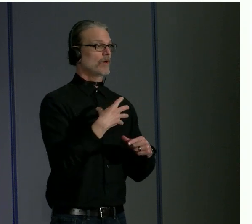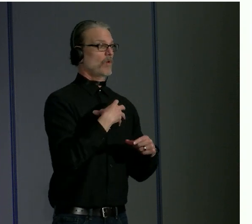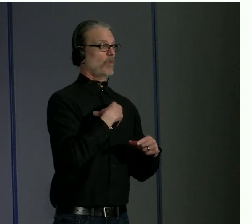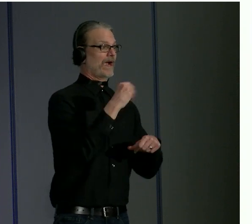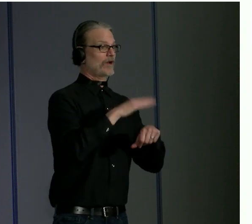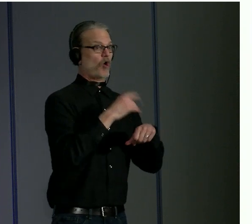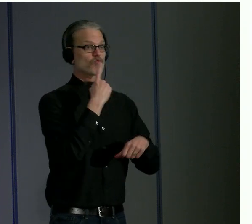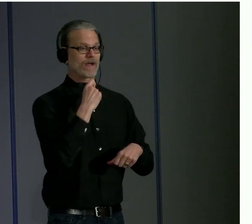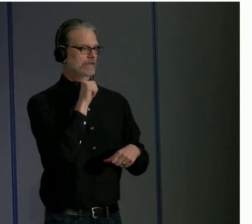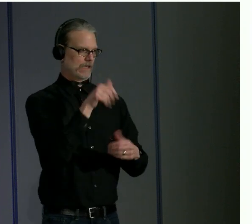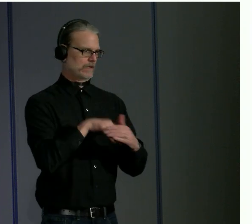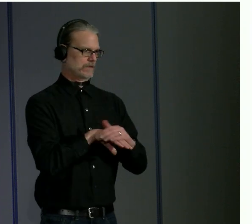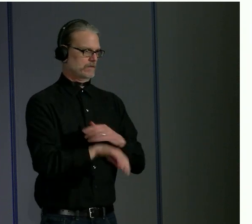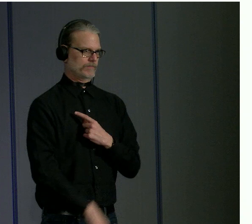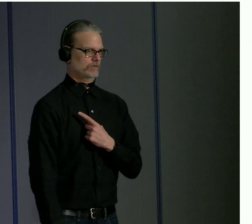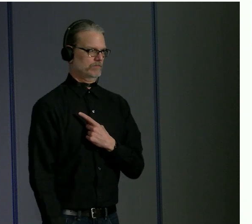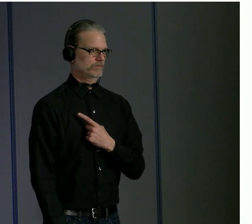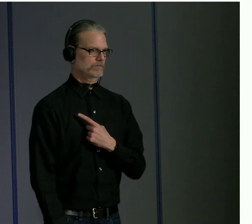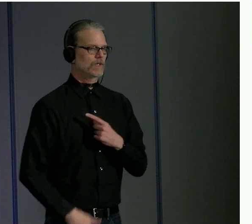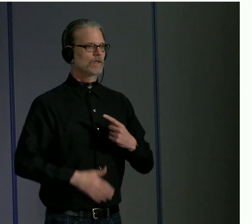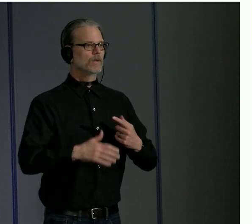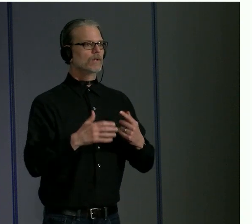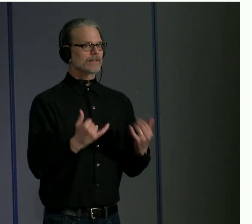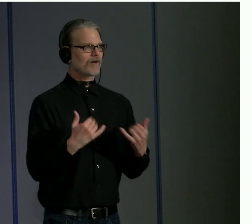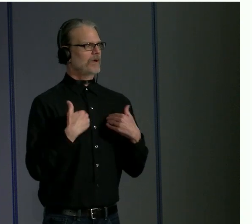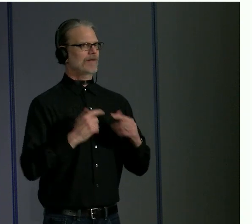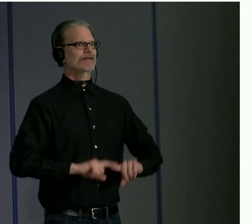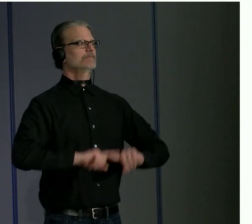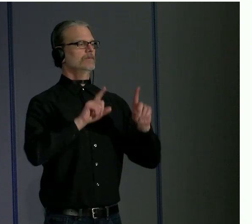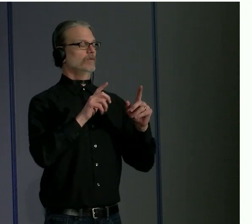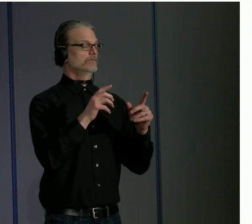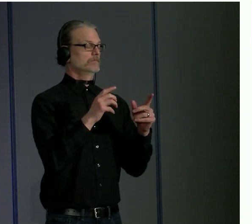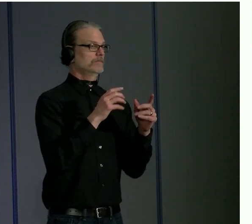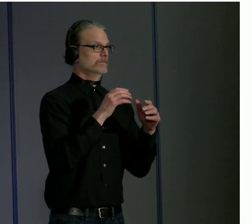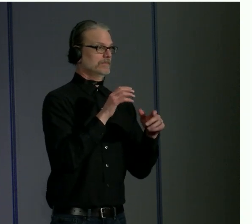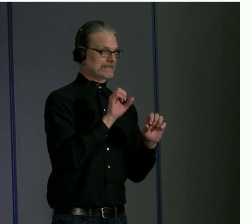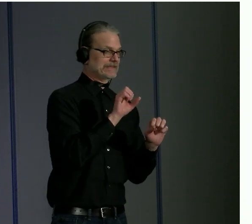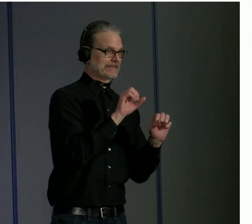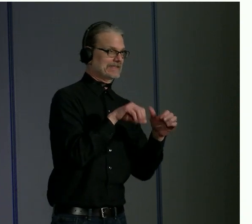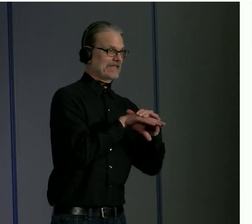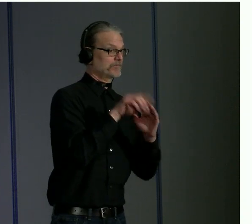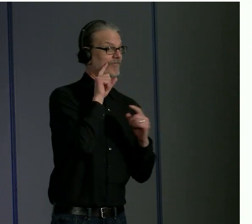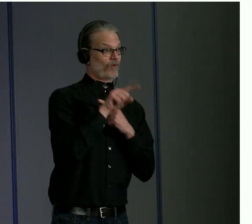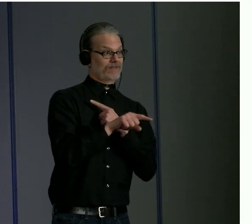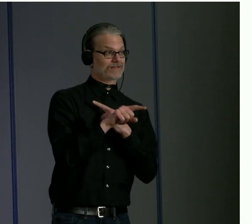combination in this instance, now we have a completely accessible chart for both sighted